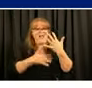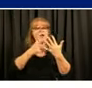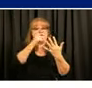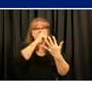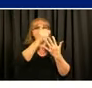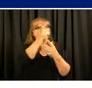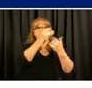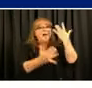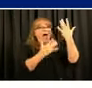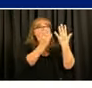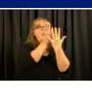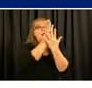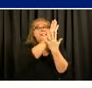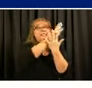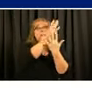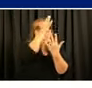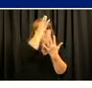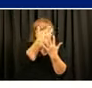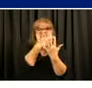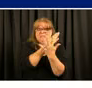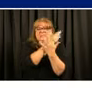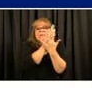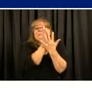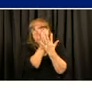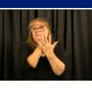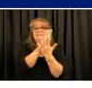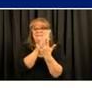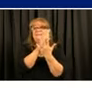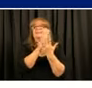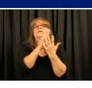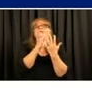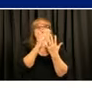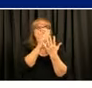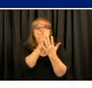uh they're very visual sort of modeled after that i think colorado's are no stranger to the fire